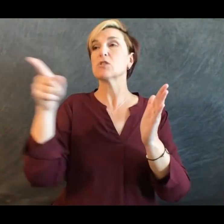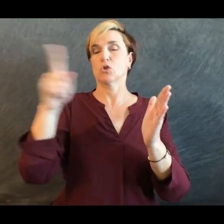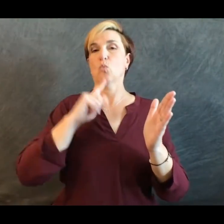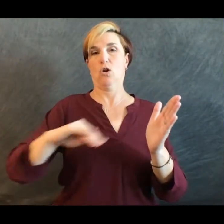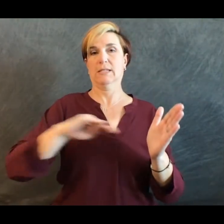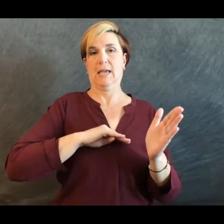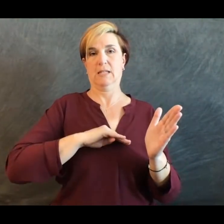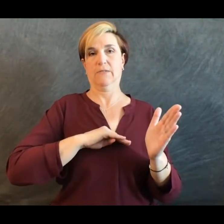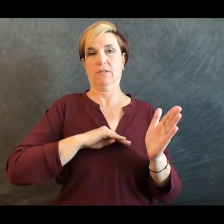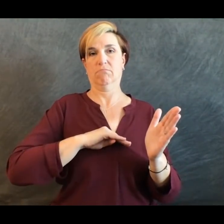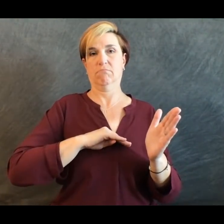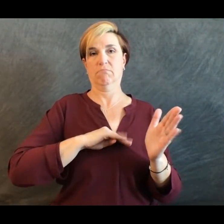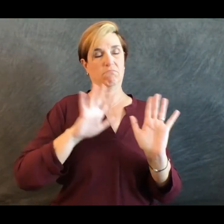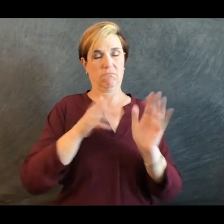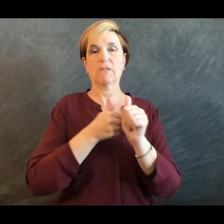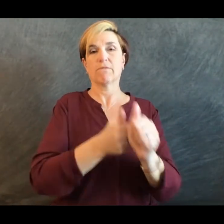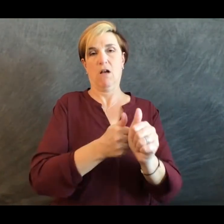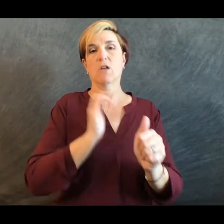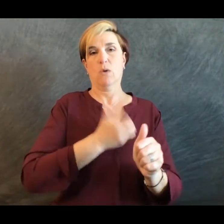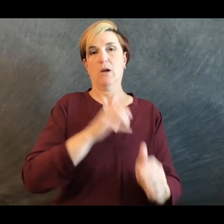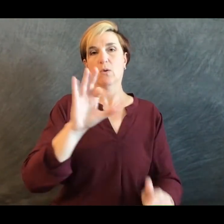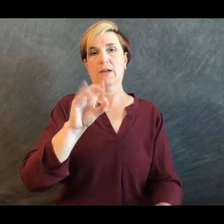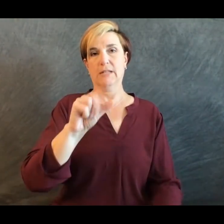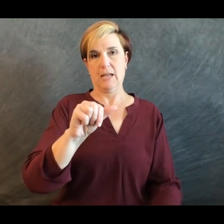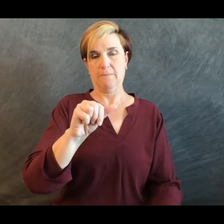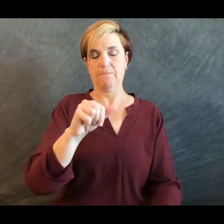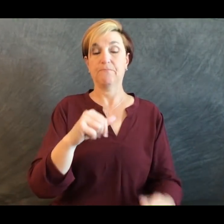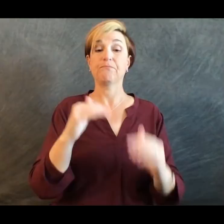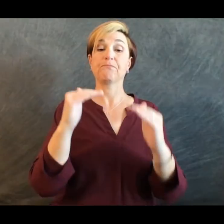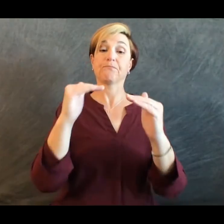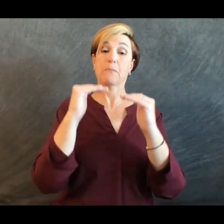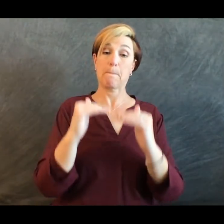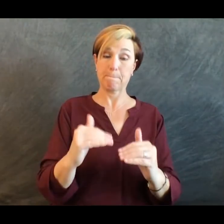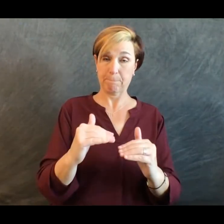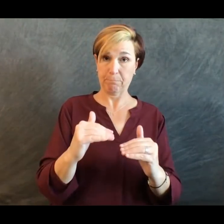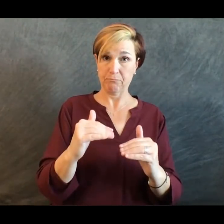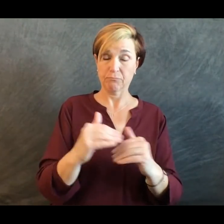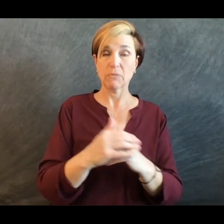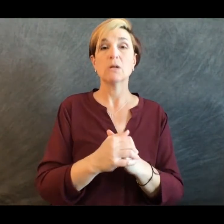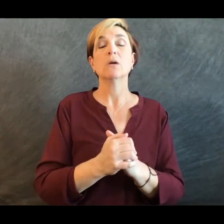manufacturers on manufacturing specifications for cloth gowns this is